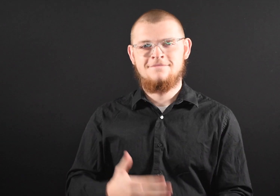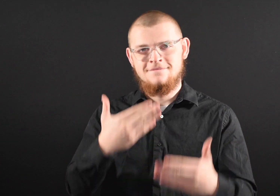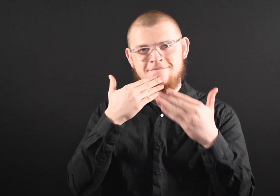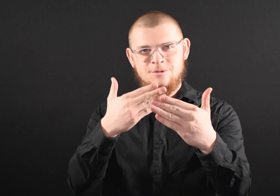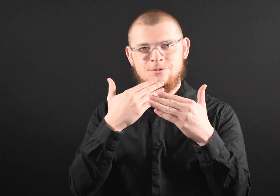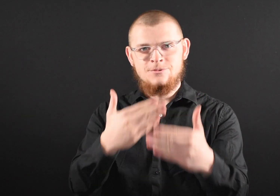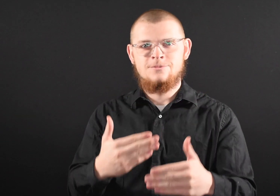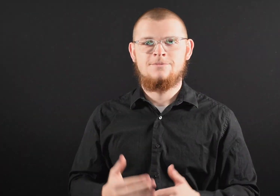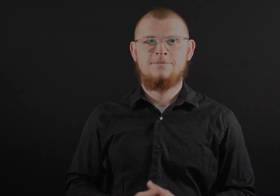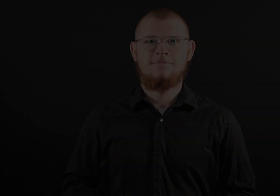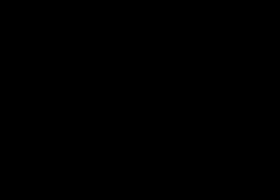Thank you!